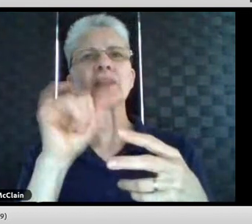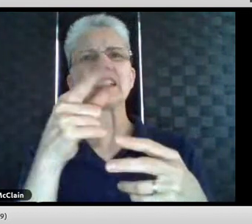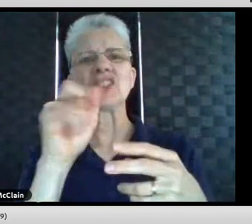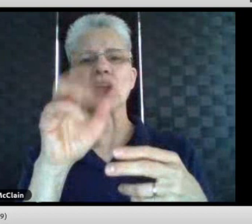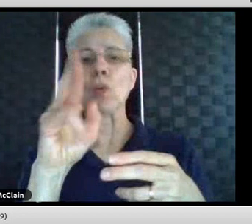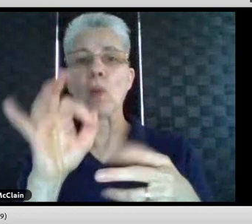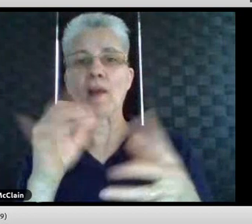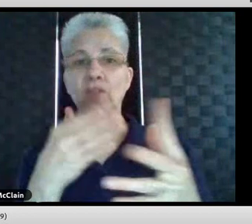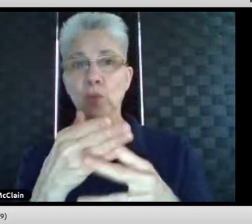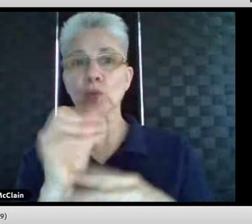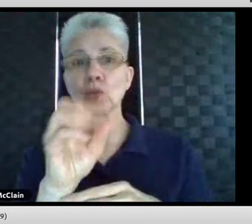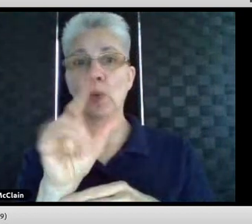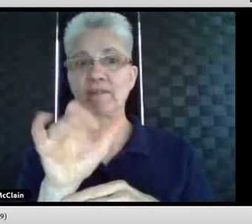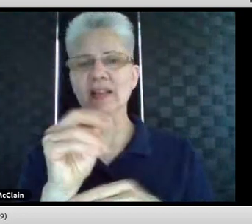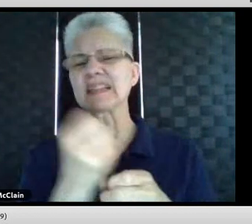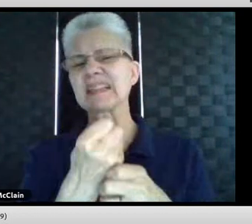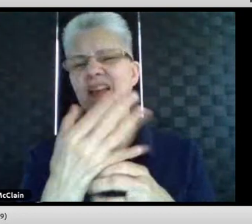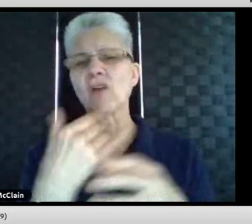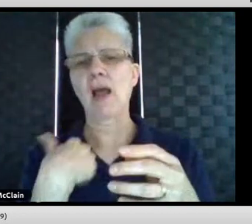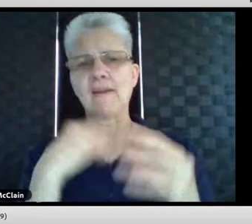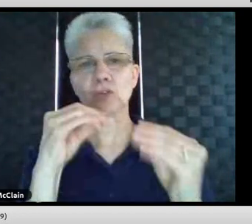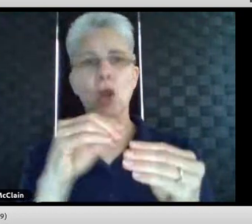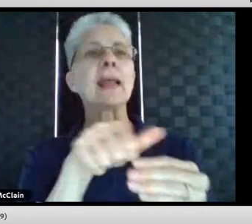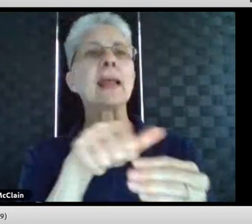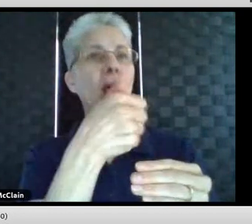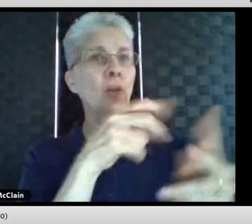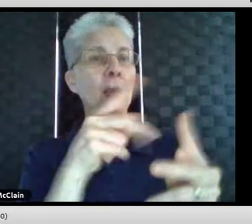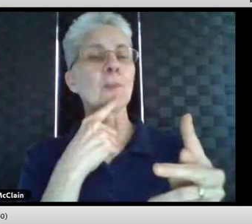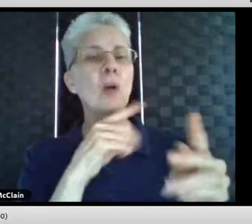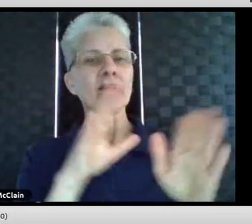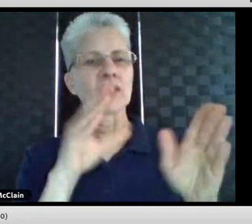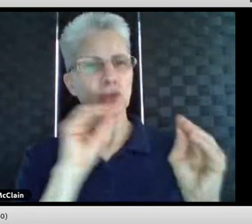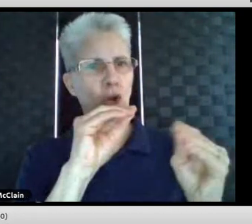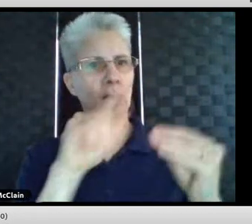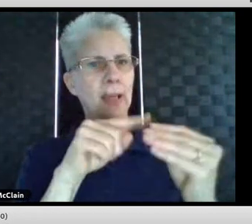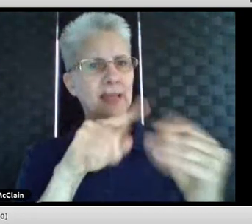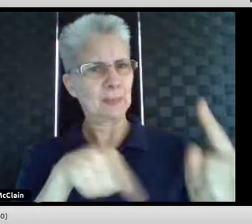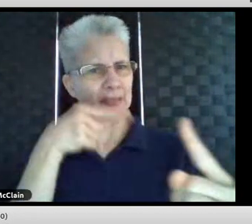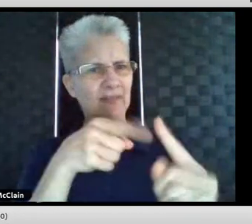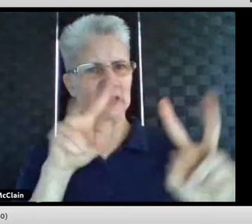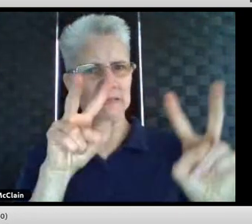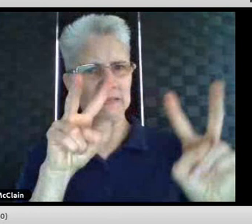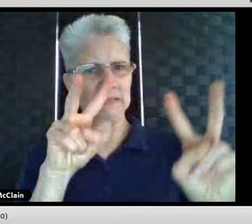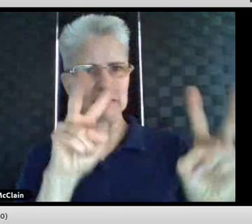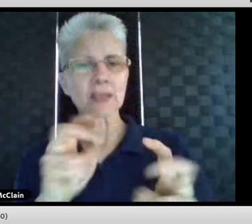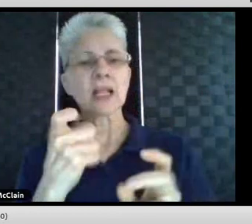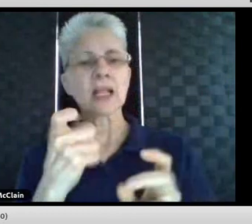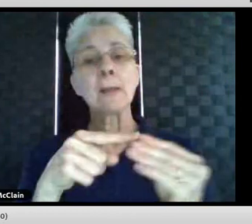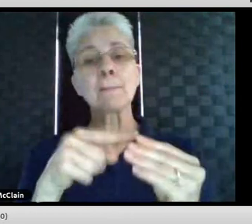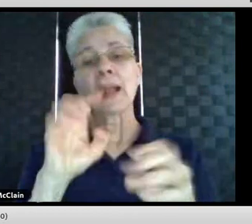There's a bunch of ones I've done and other people on specific topics. A little bit about evaluation because you're not going to better,